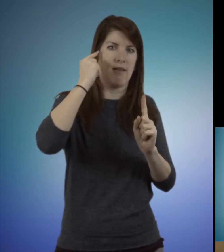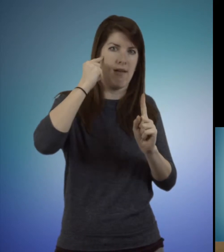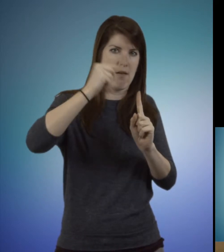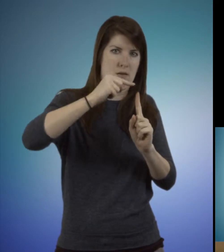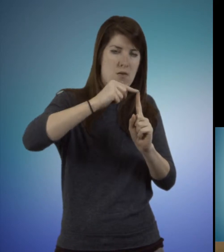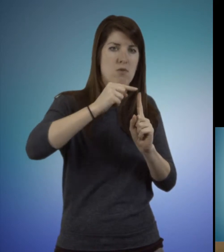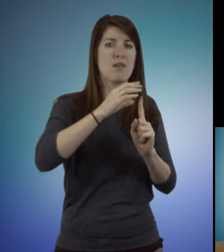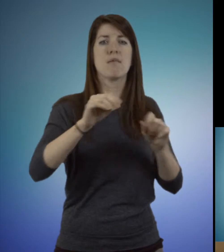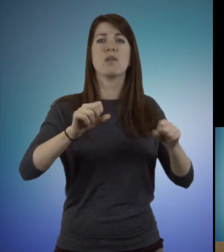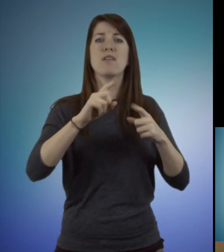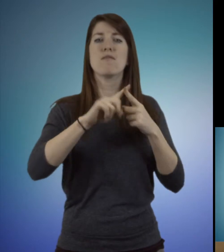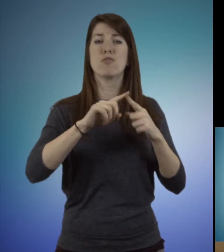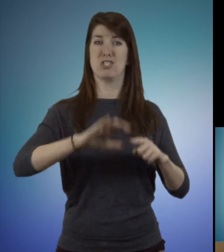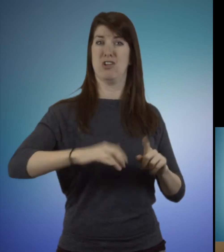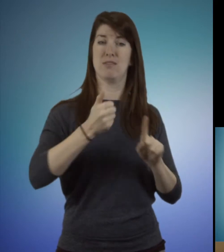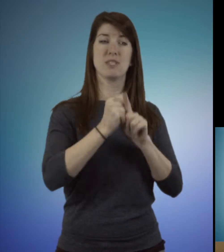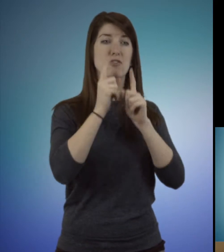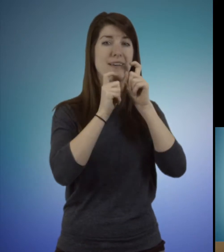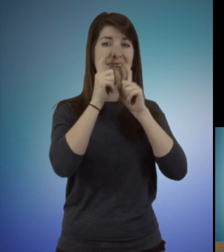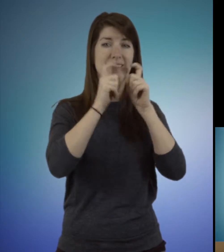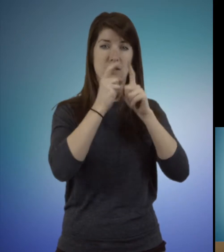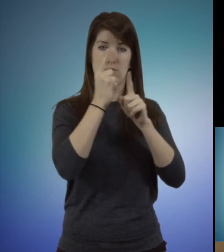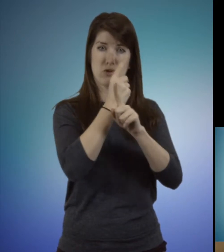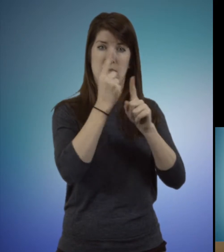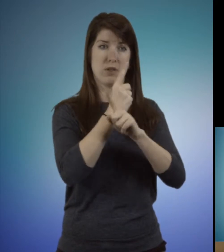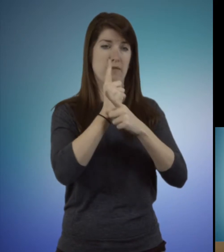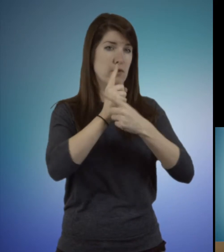to move their mouth in the right way in order to produce spoken sounds.